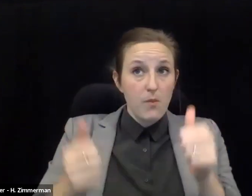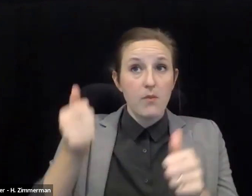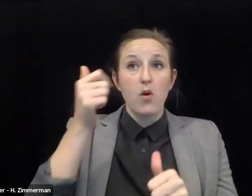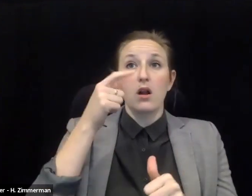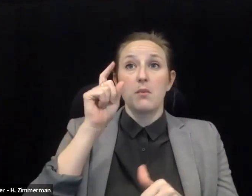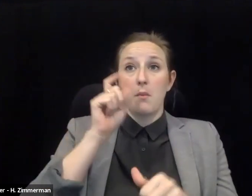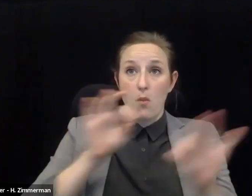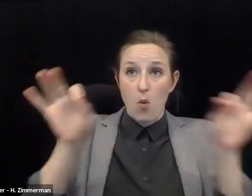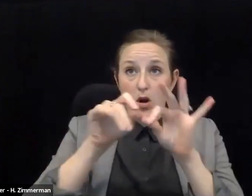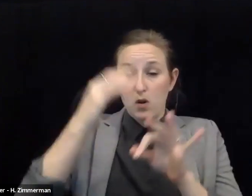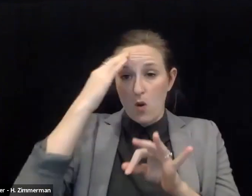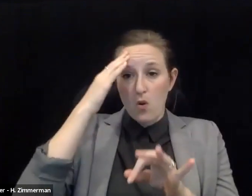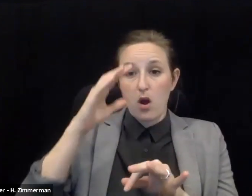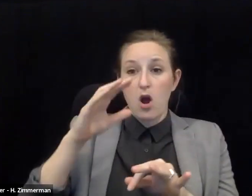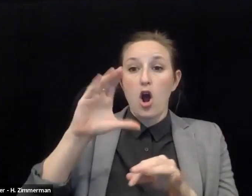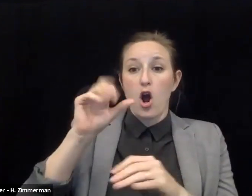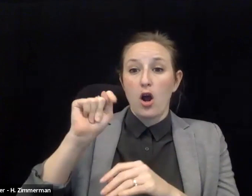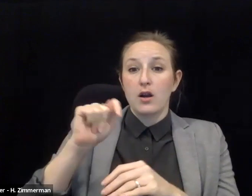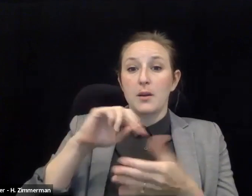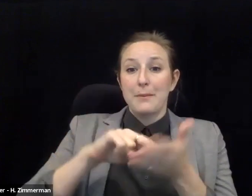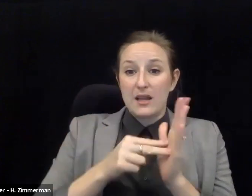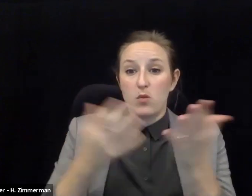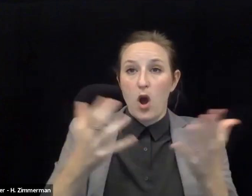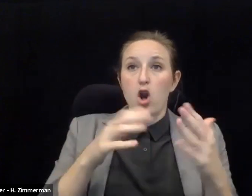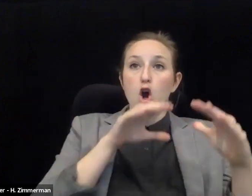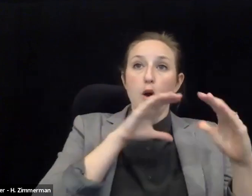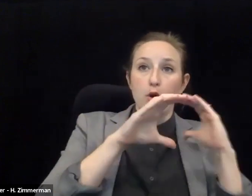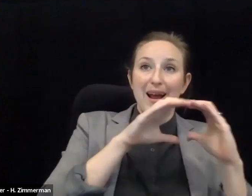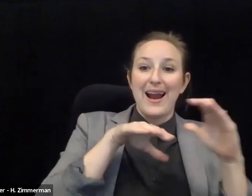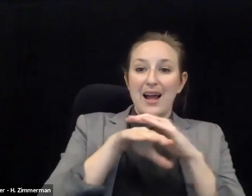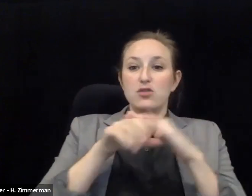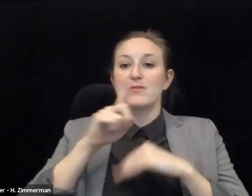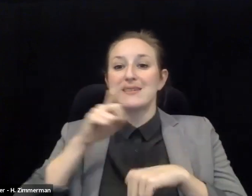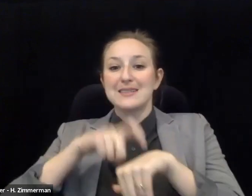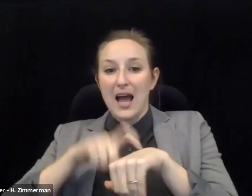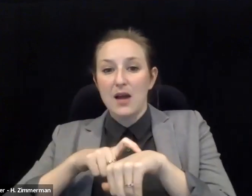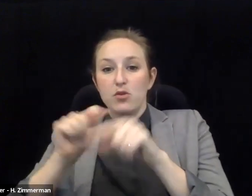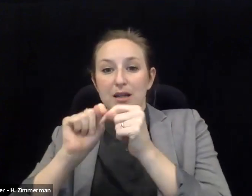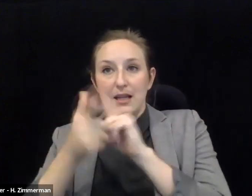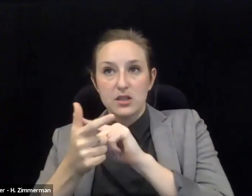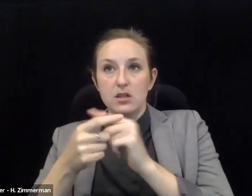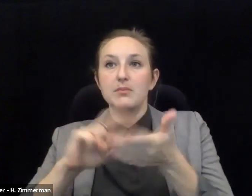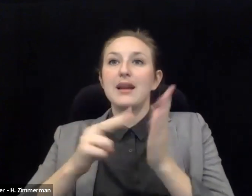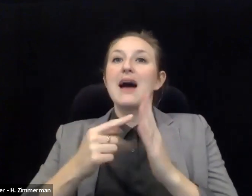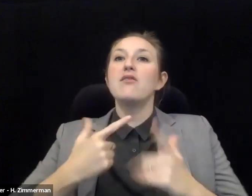that means communication access real time translation. Which is where this live captioning. The live captioner who's like